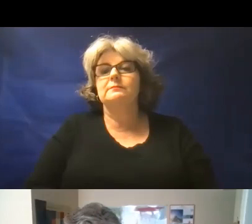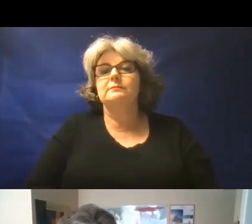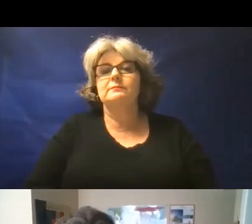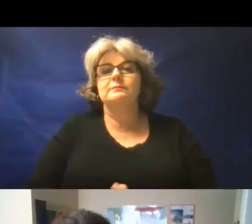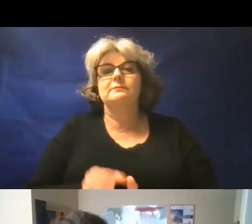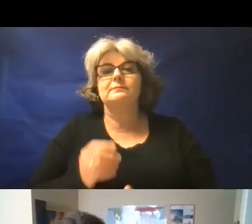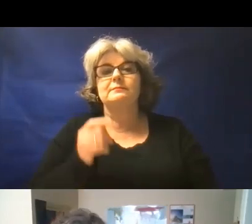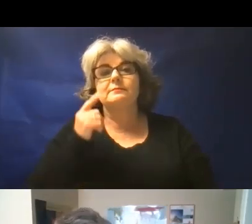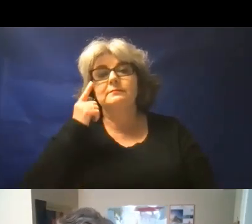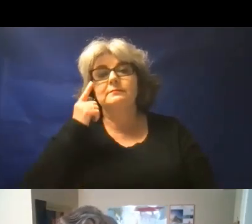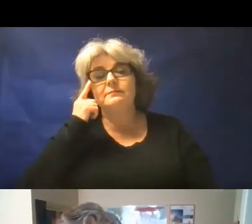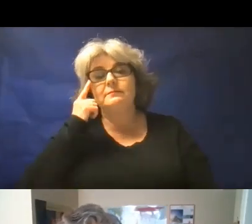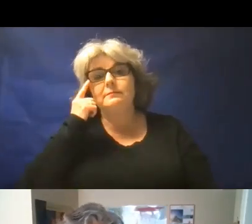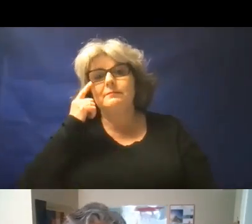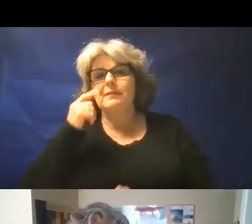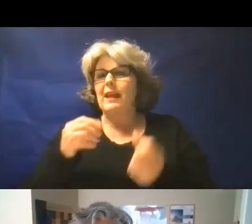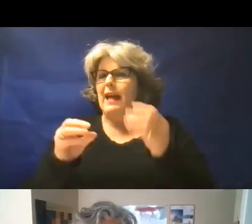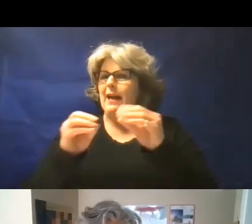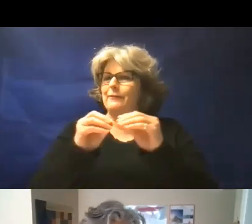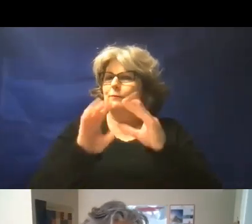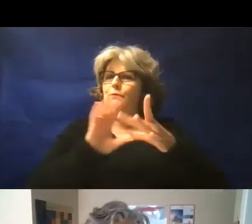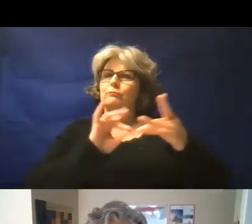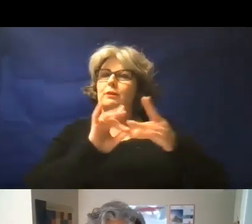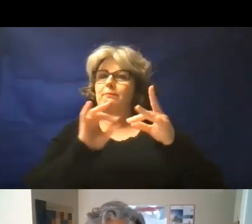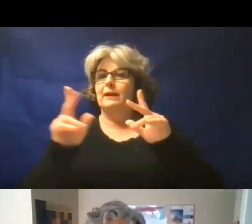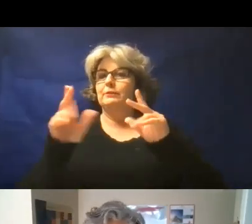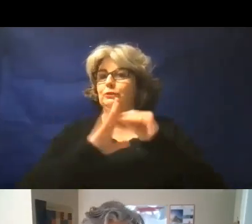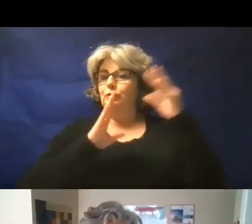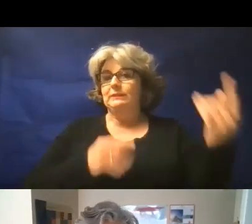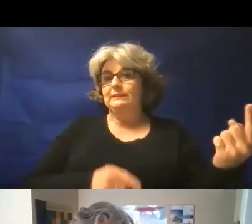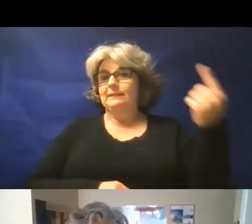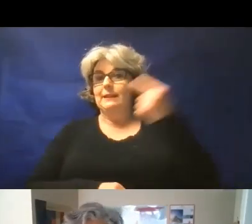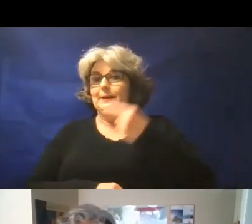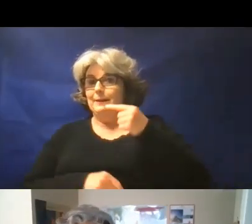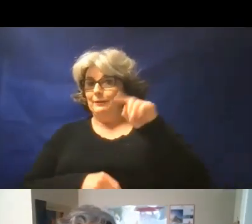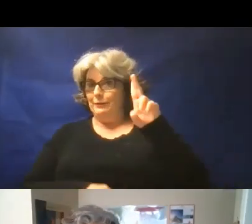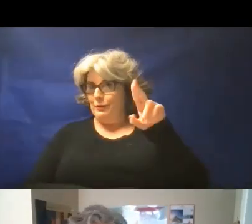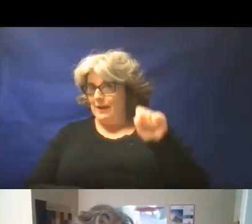And just a couple of words about incoming international travelers i think this is again a